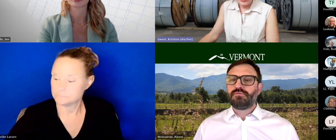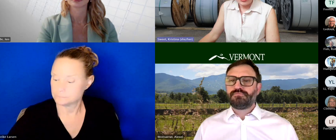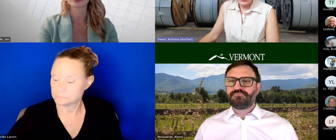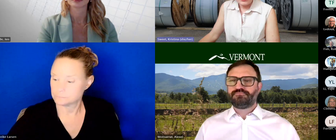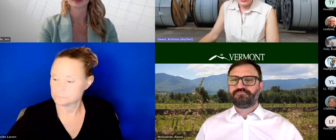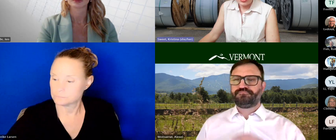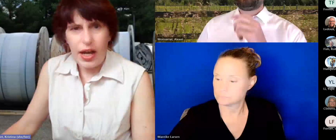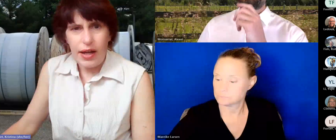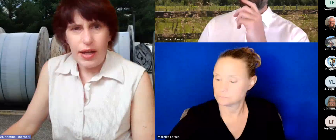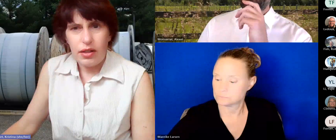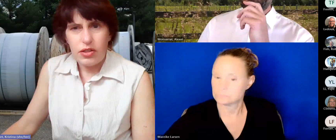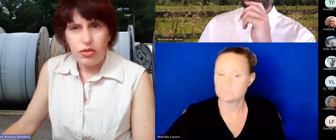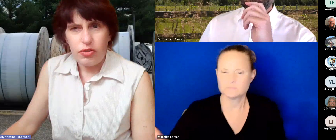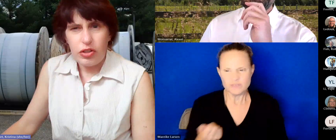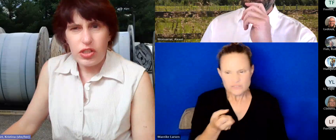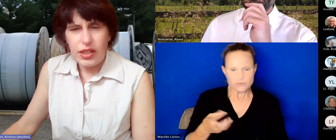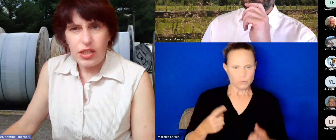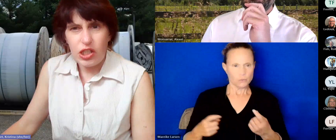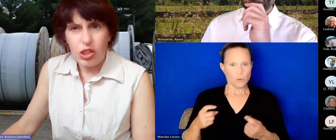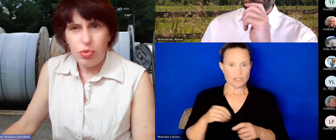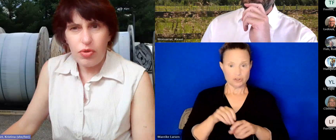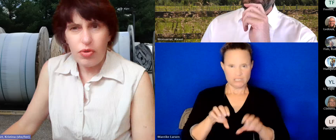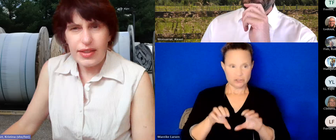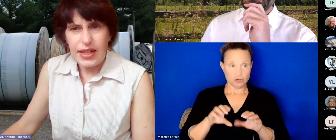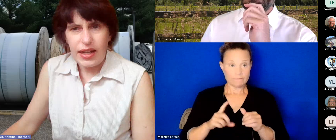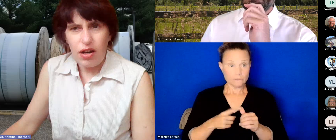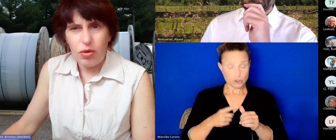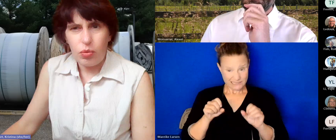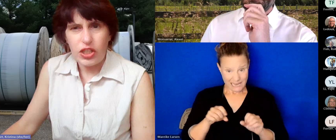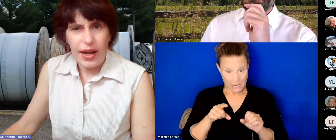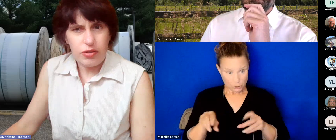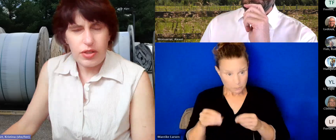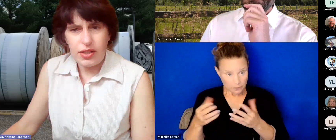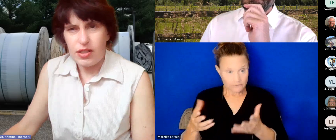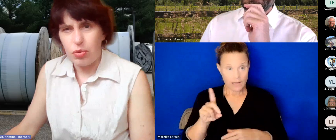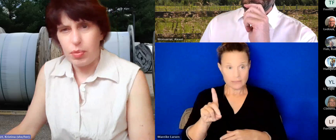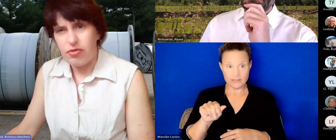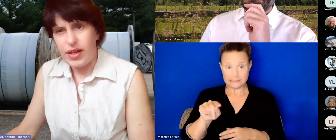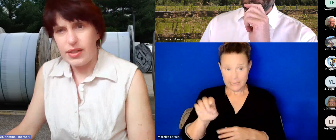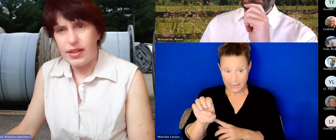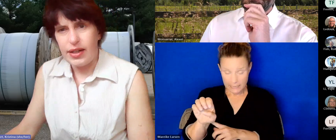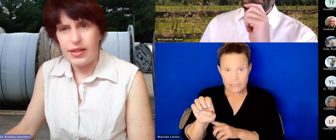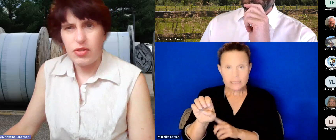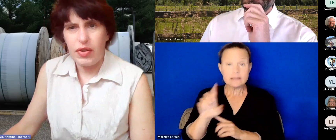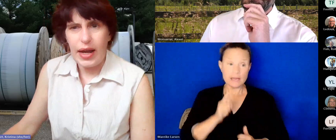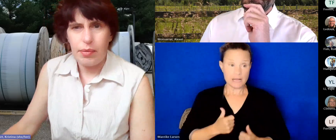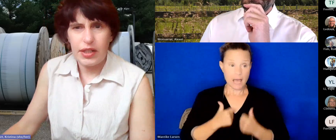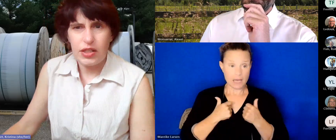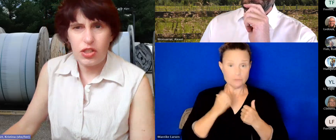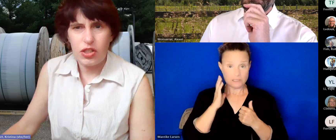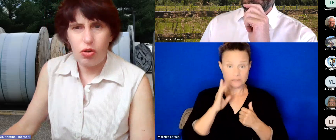We have a couple of questions in the chat. So the first is, can you provide the date on which addresses will be finalized so that